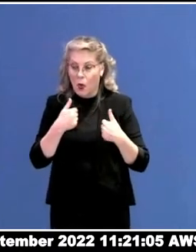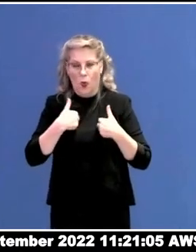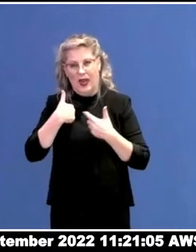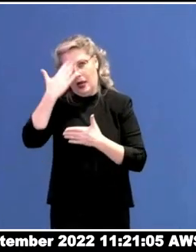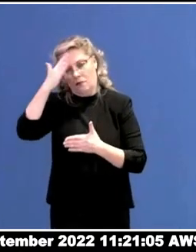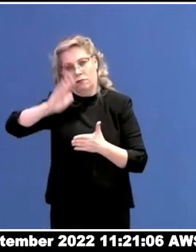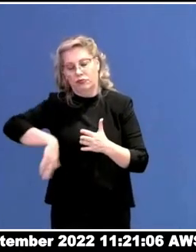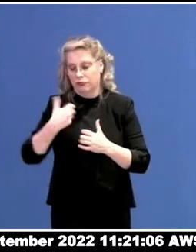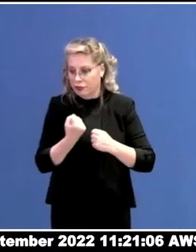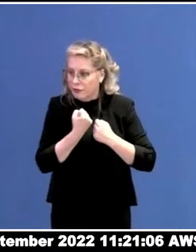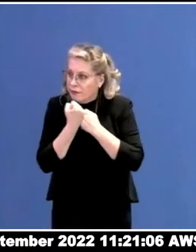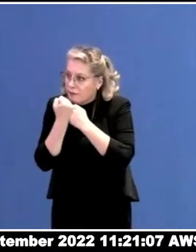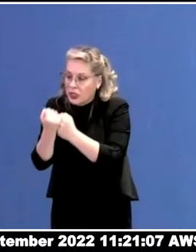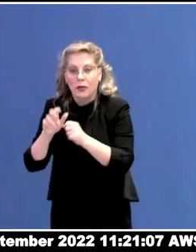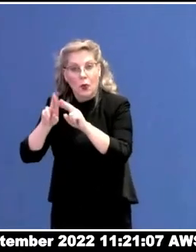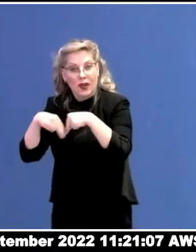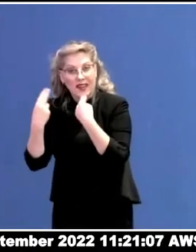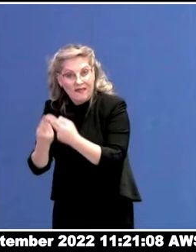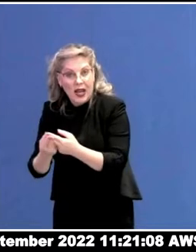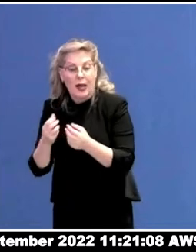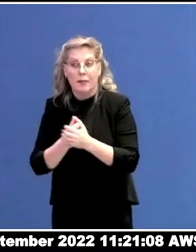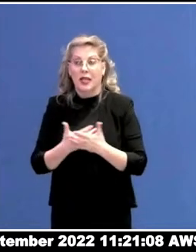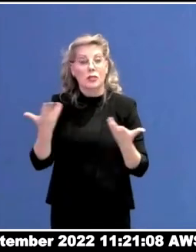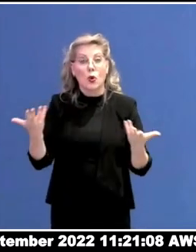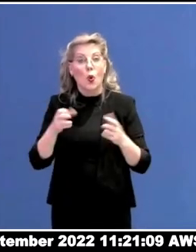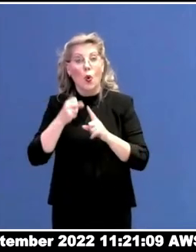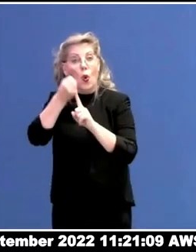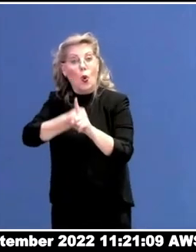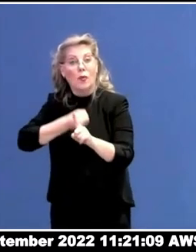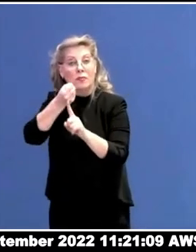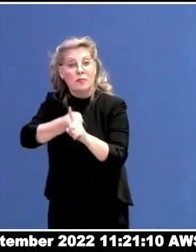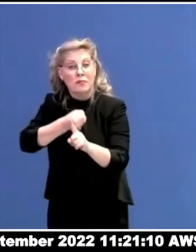a challenge, for example, with Lacey Harrison with her daughter Denishar Woods.